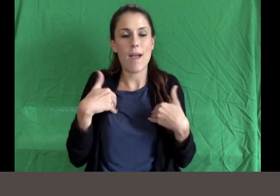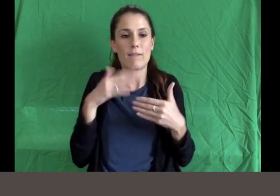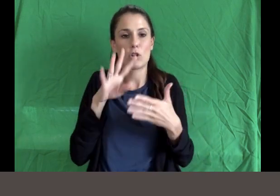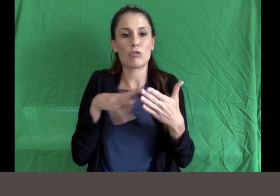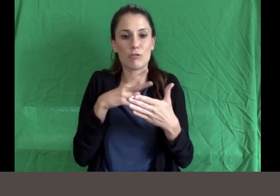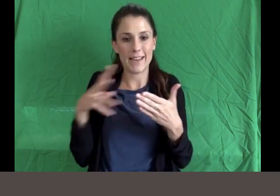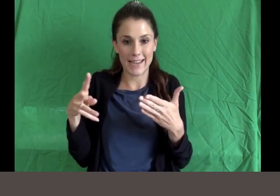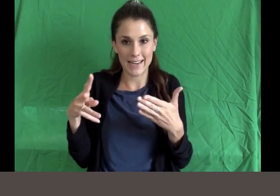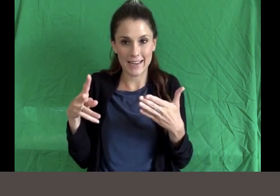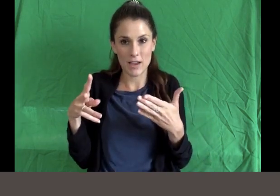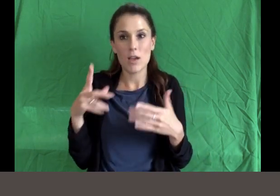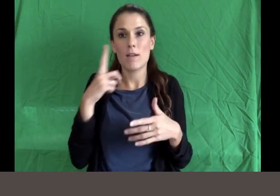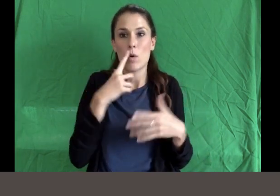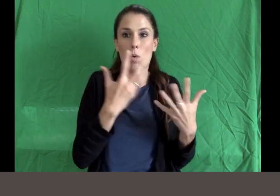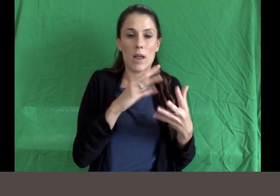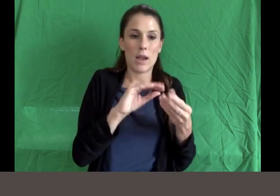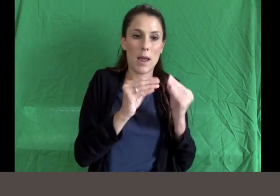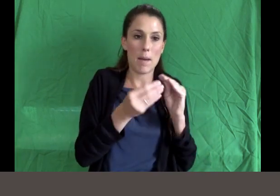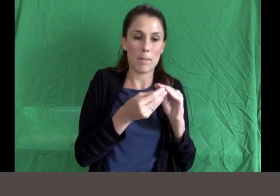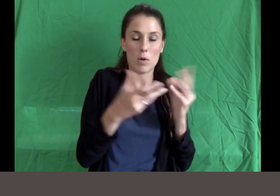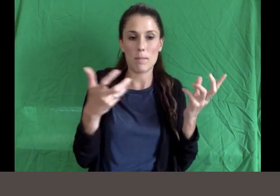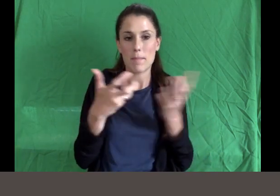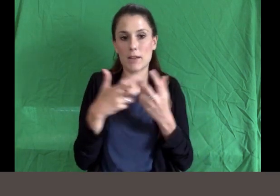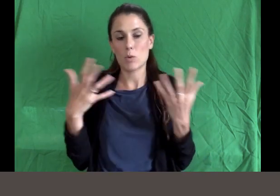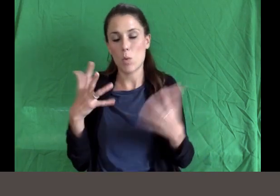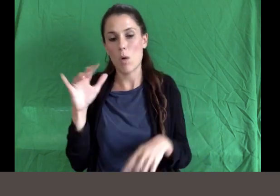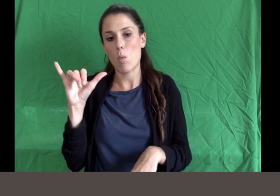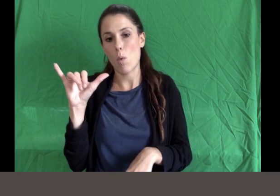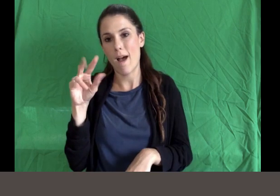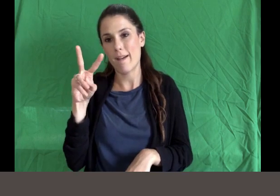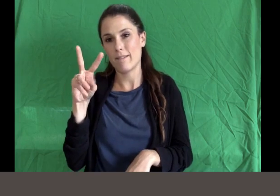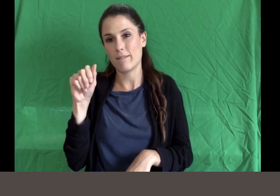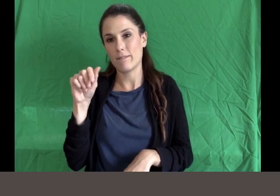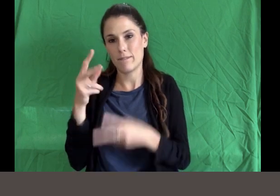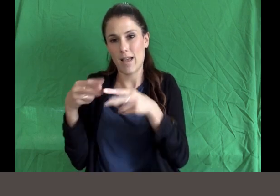that's the whole box around the plot this plot simply does not need a square around it most